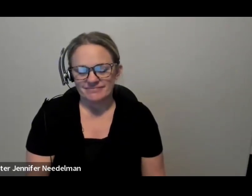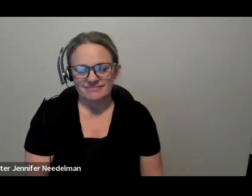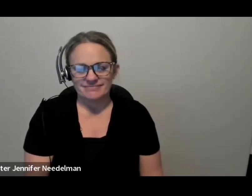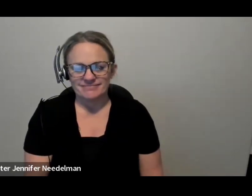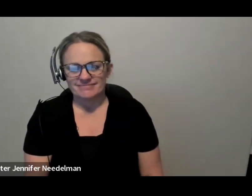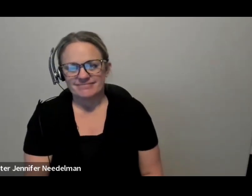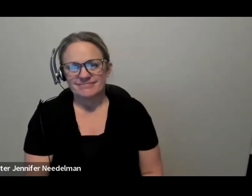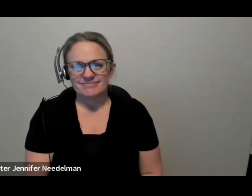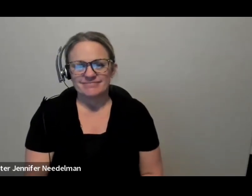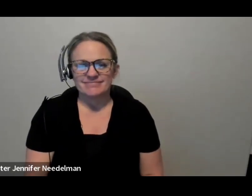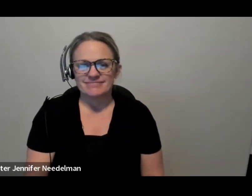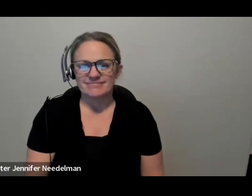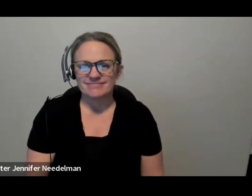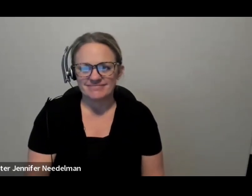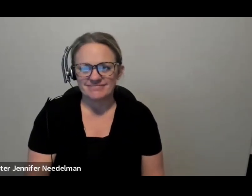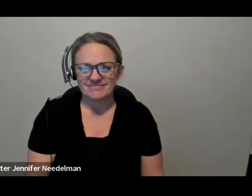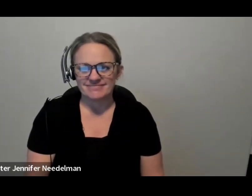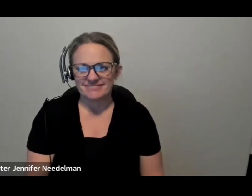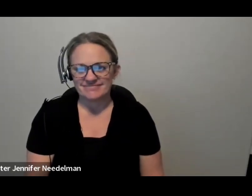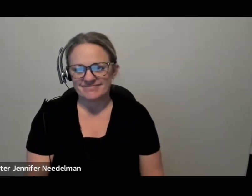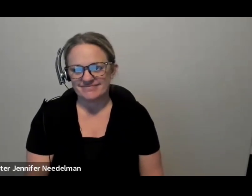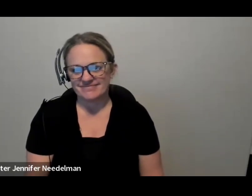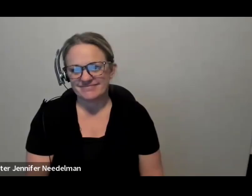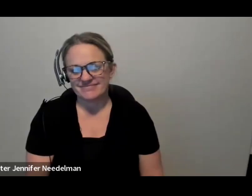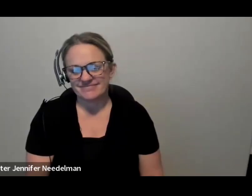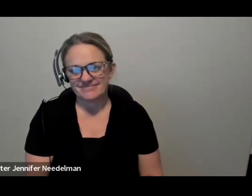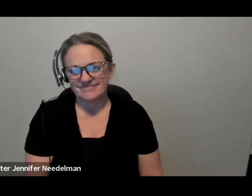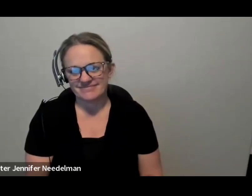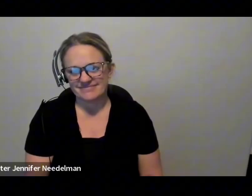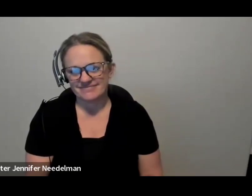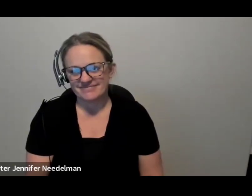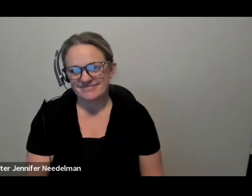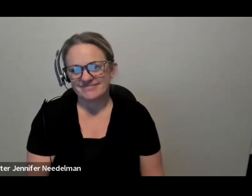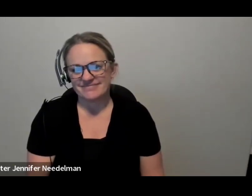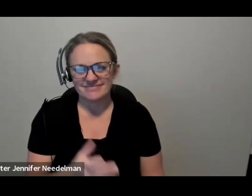This is Kate. Yeah. Oh yeah. Oh, go ahead Rolando. If Meena wanted to add.